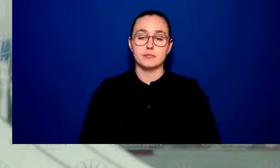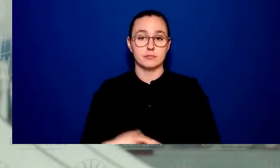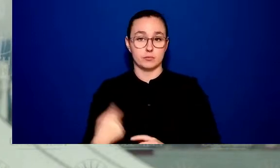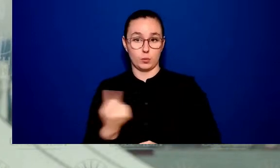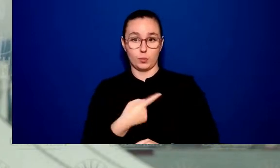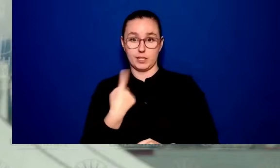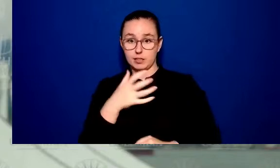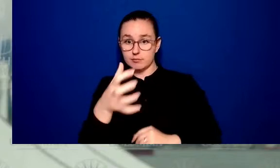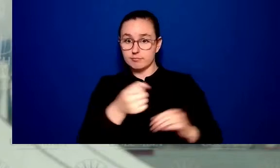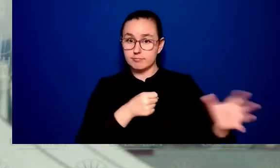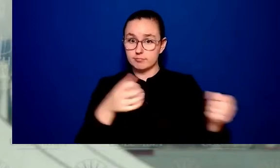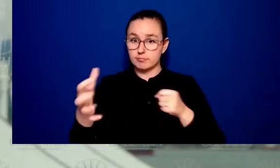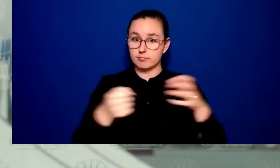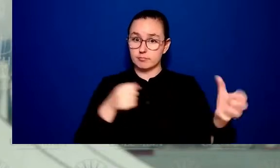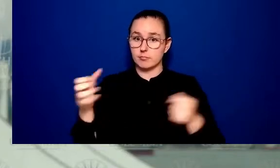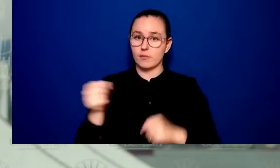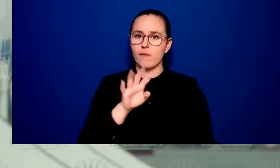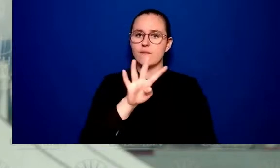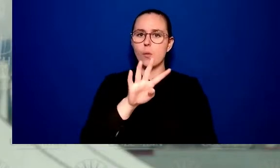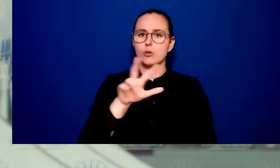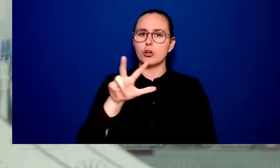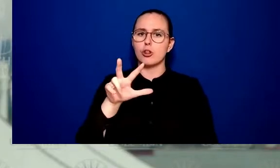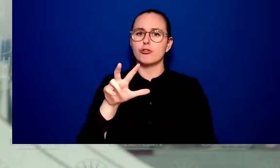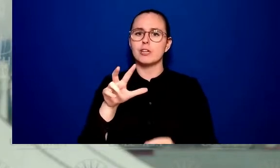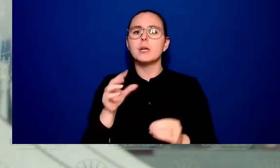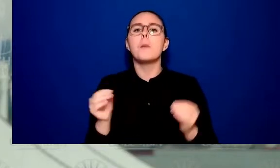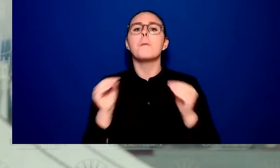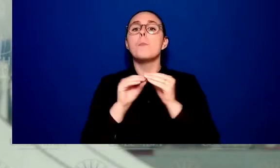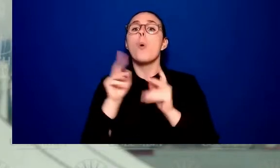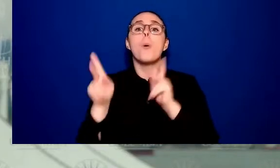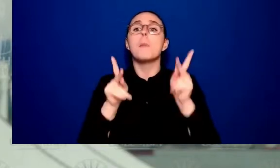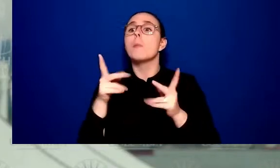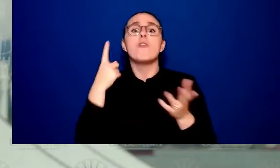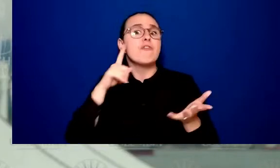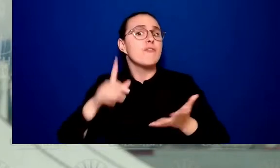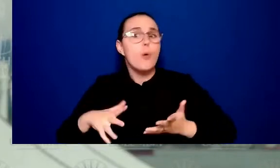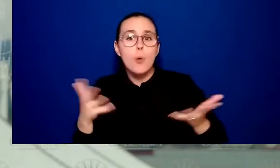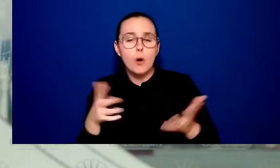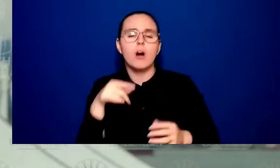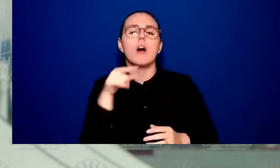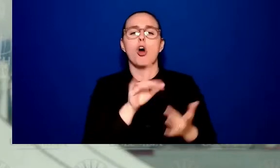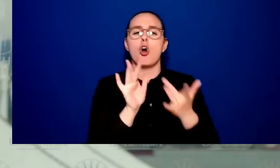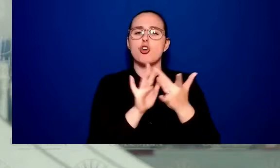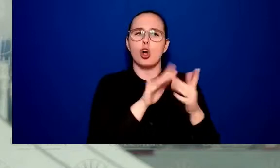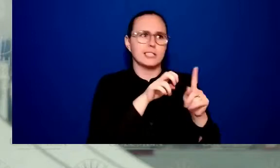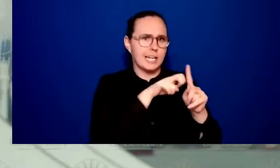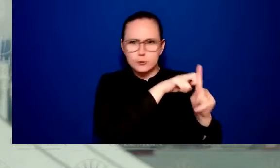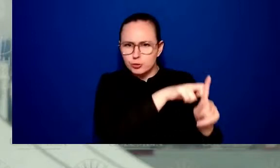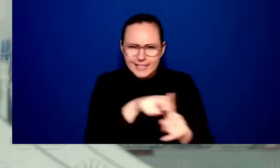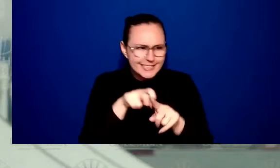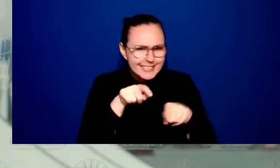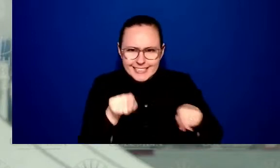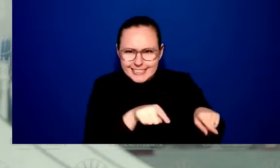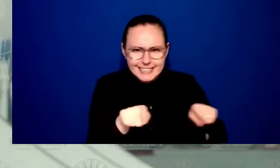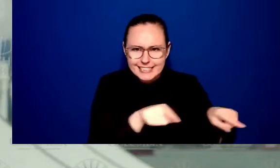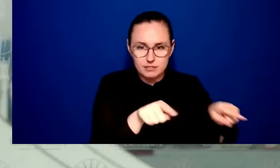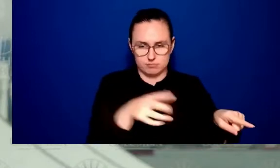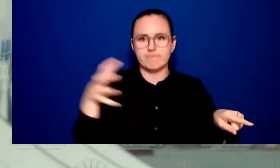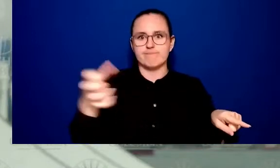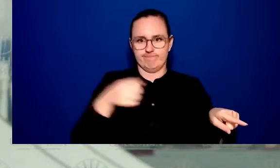support contact tracing bringing to 1439. The number of contact tracers in place across